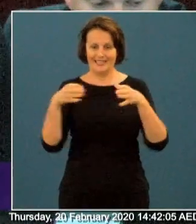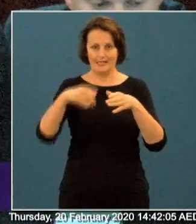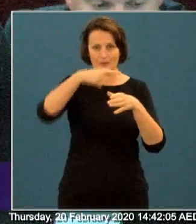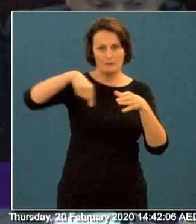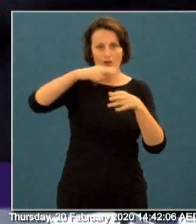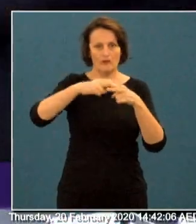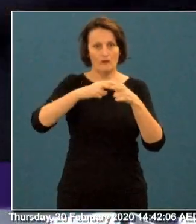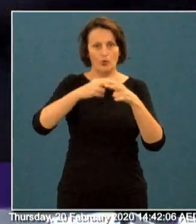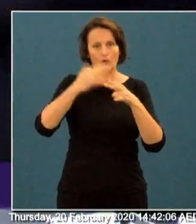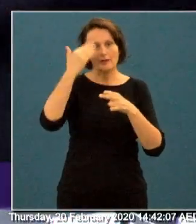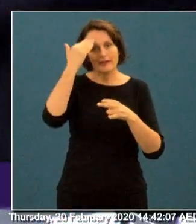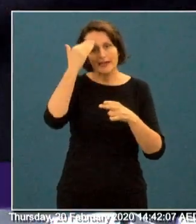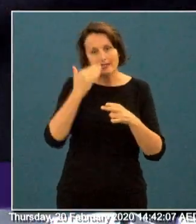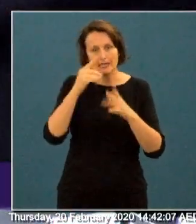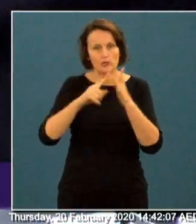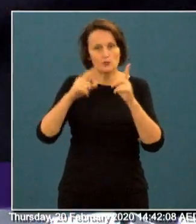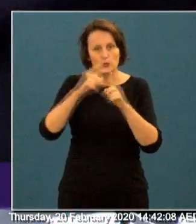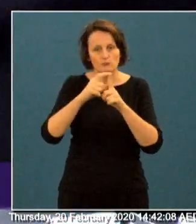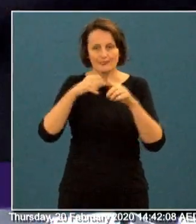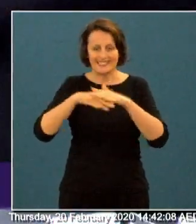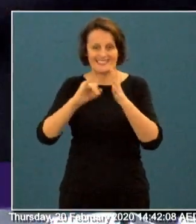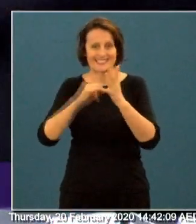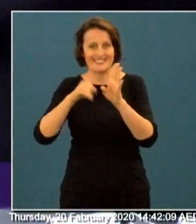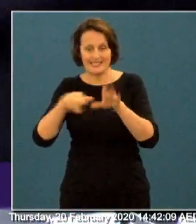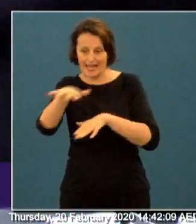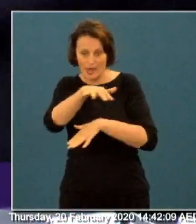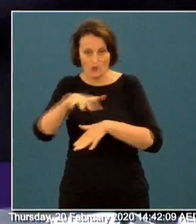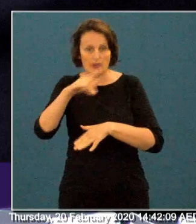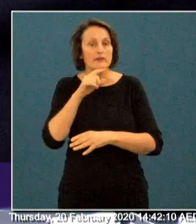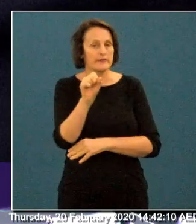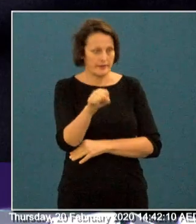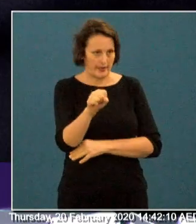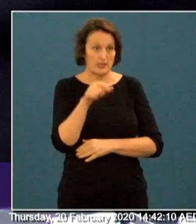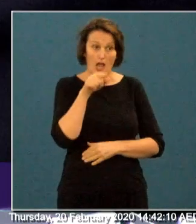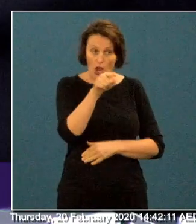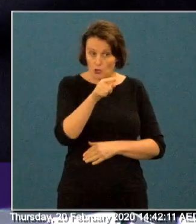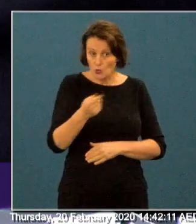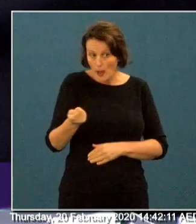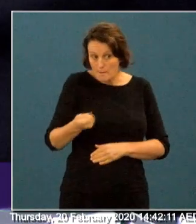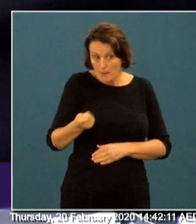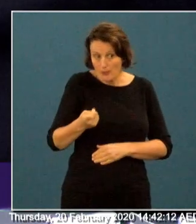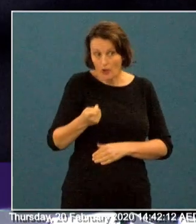Yes. ...within the same Local Health District? Yes. And are you a member of the executive committee of the Agency